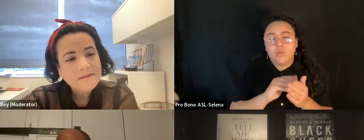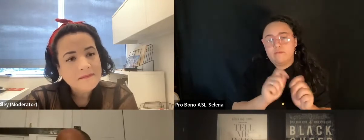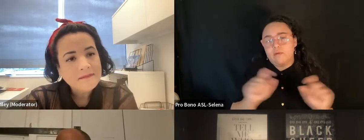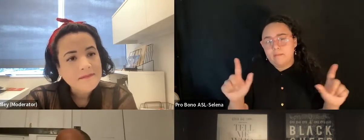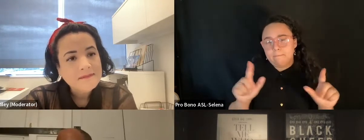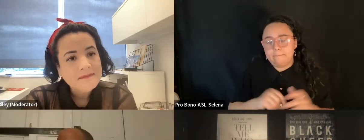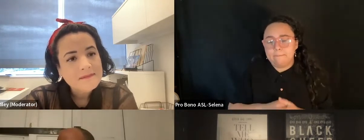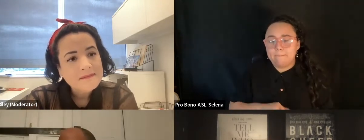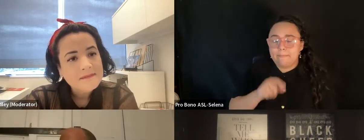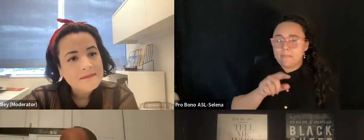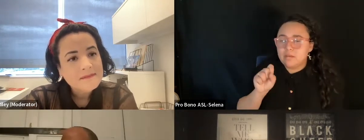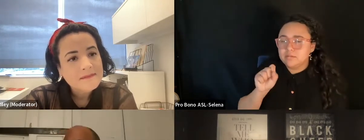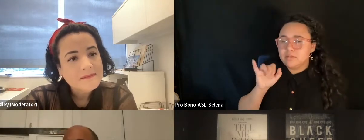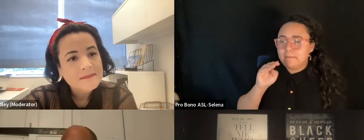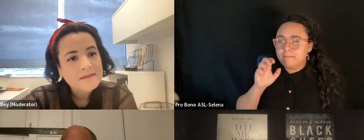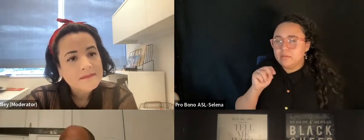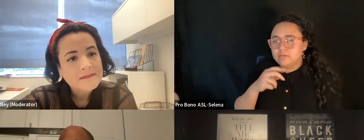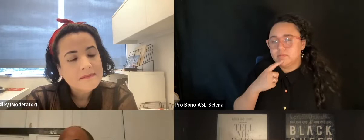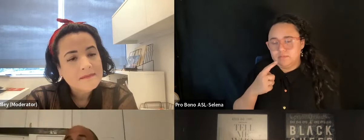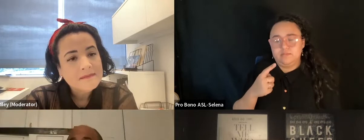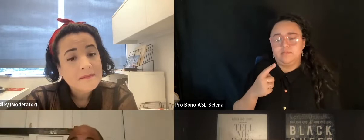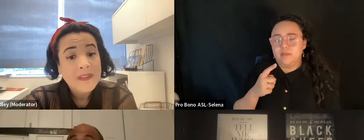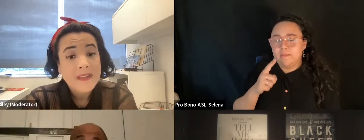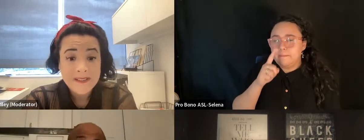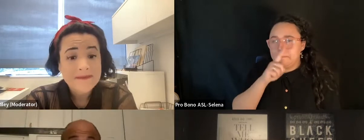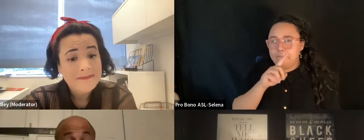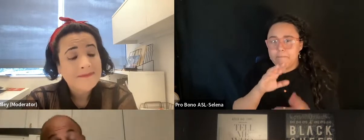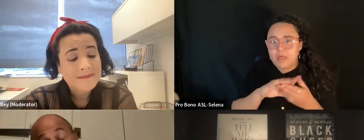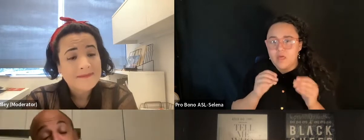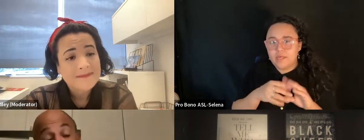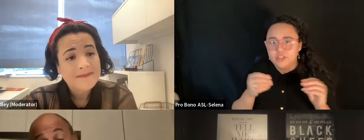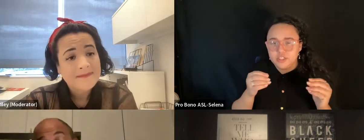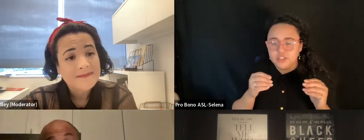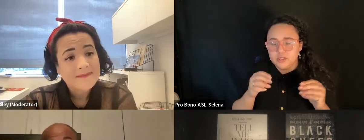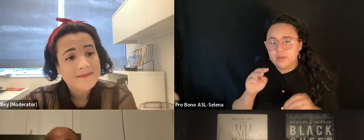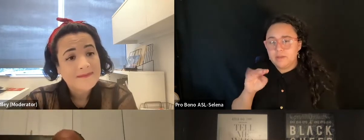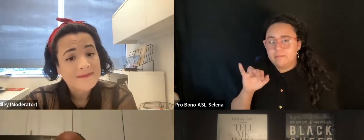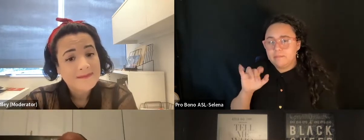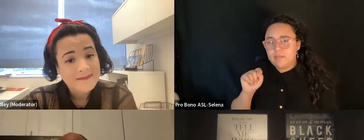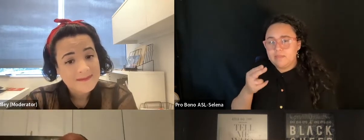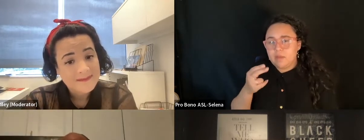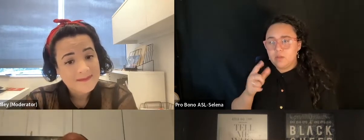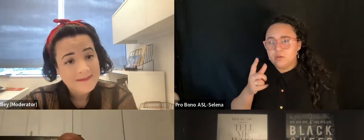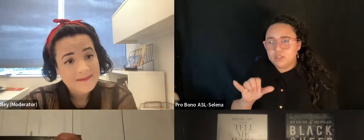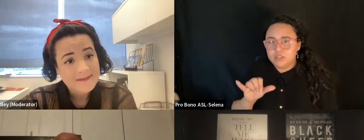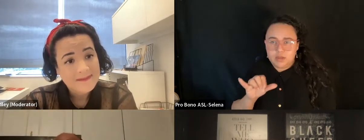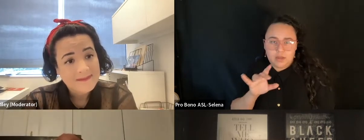Particularly, through some of these sort of, you know, I don't want to describe as fictional.